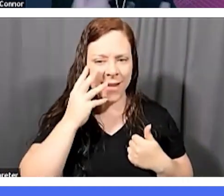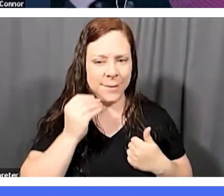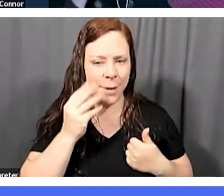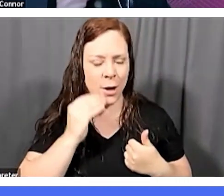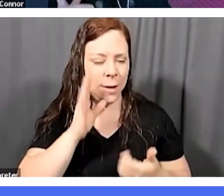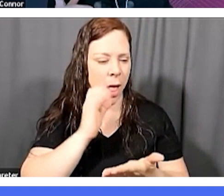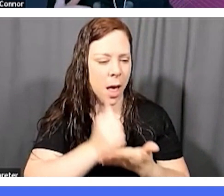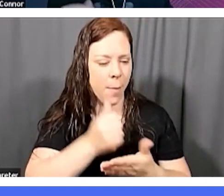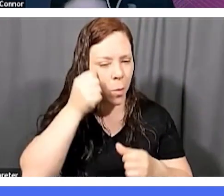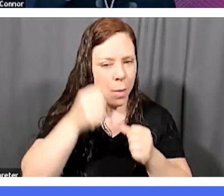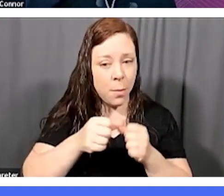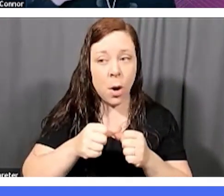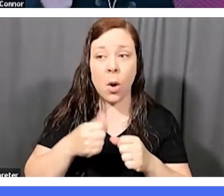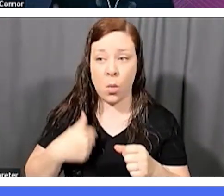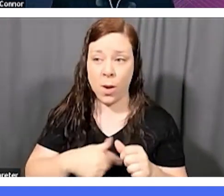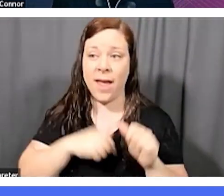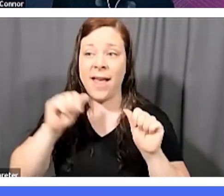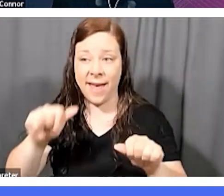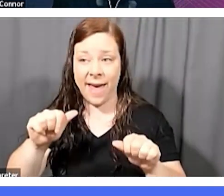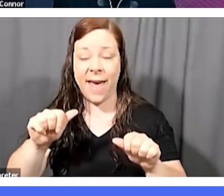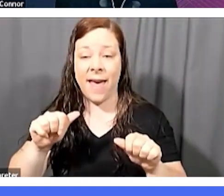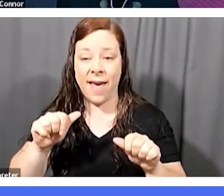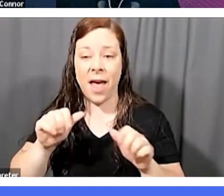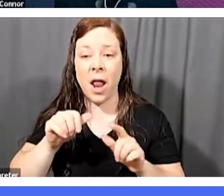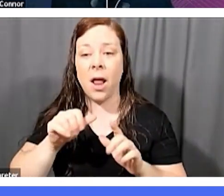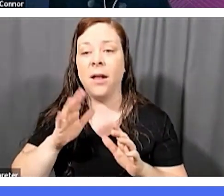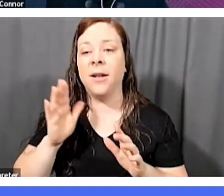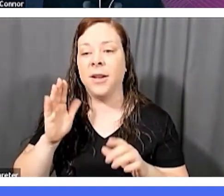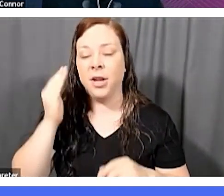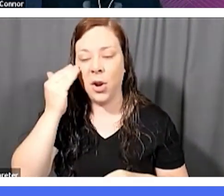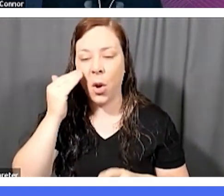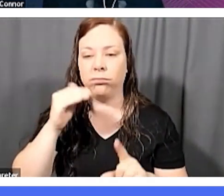We can refresh their memory and we should. So to be clear, there's a difference between saying,